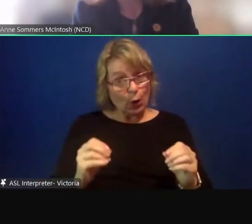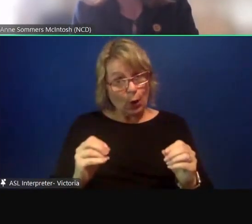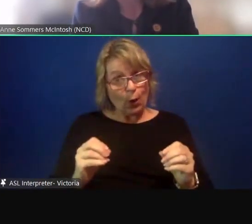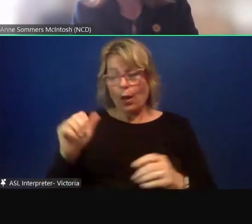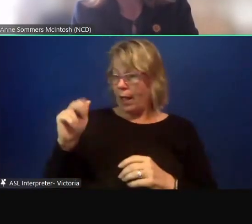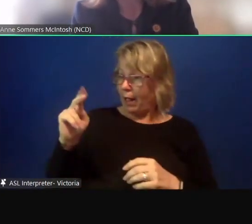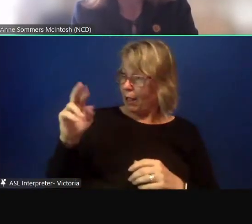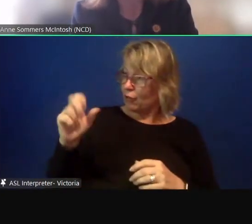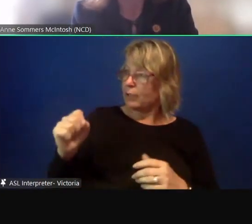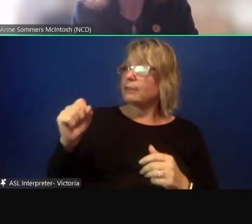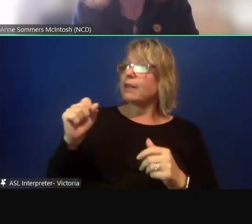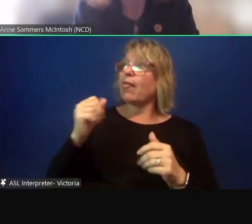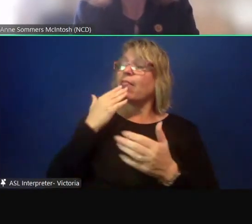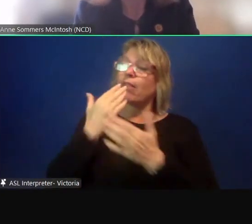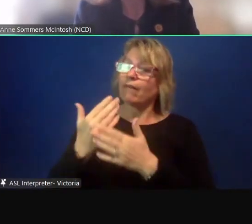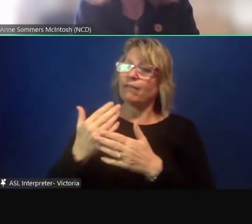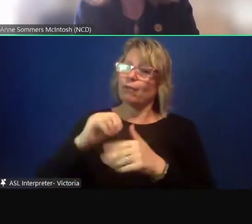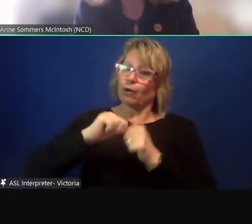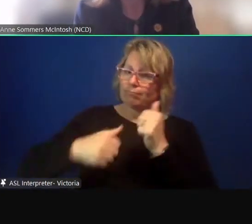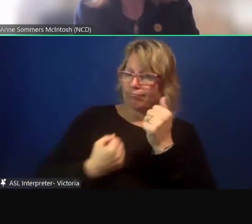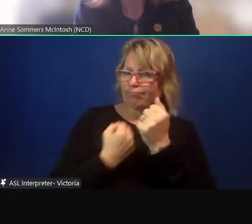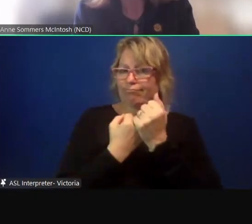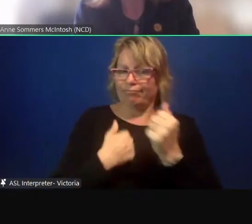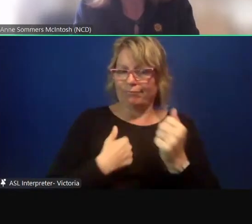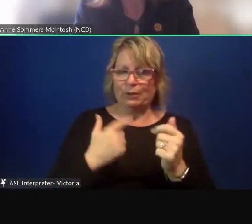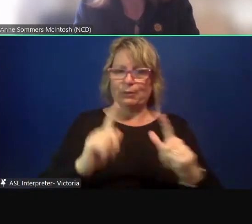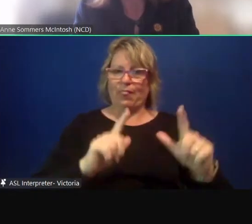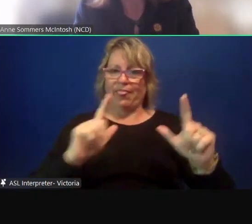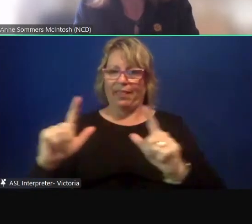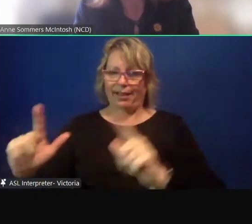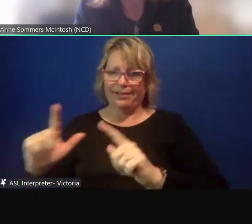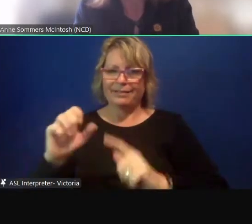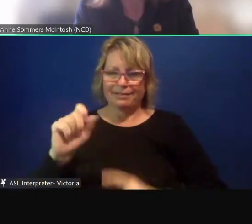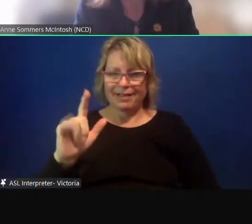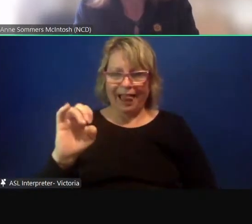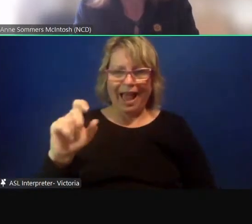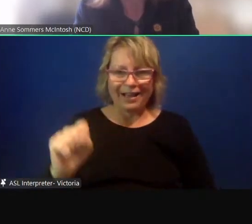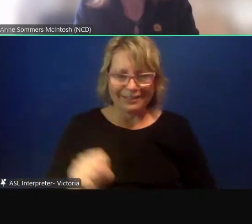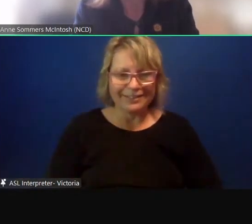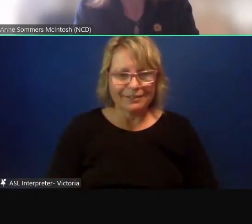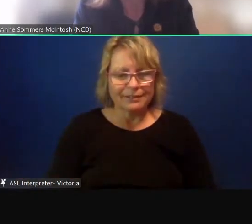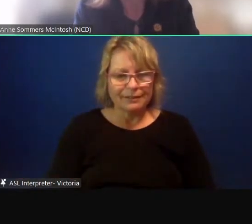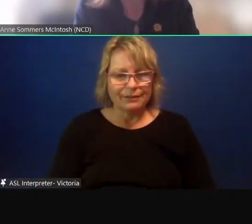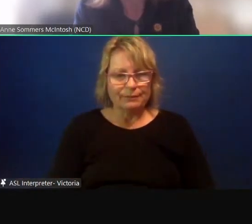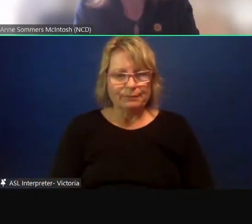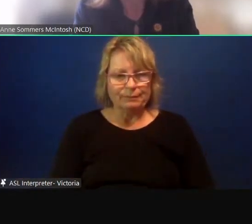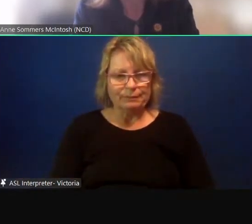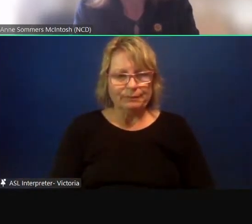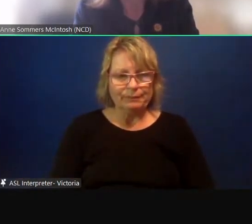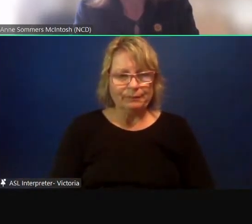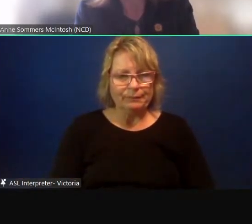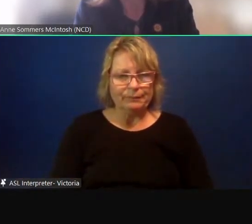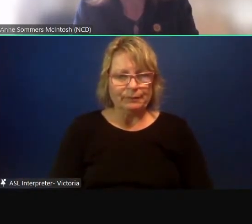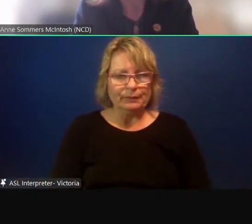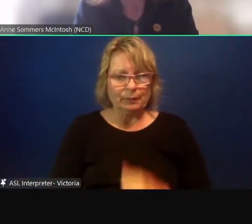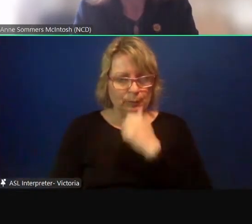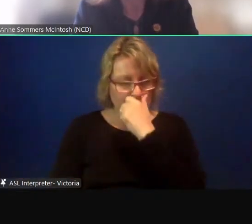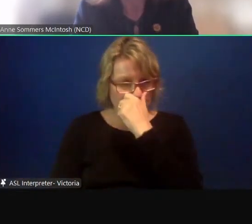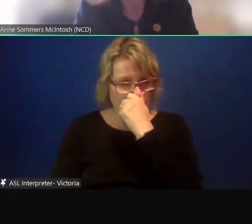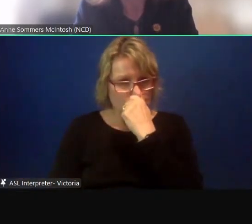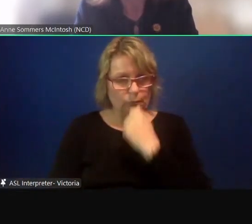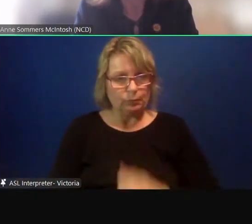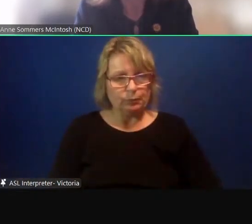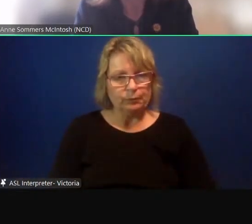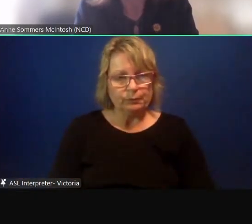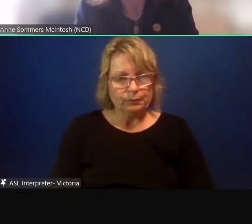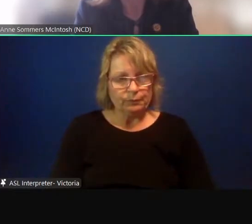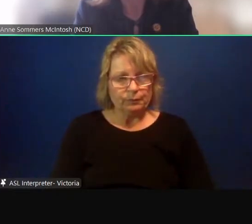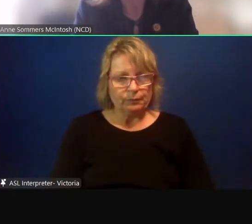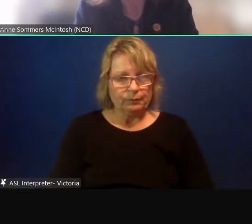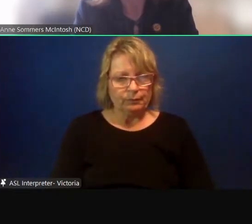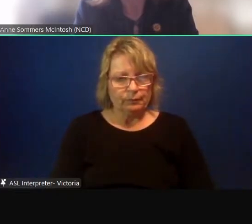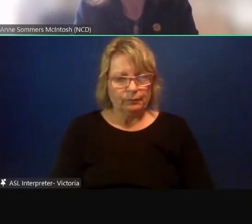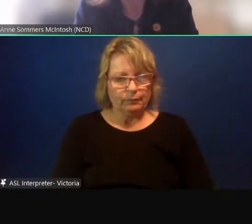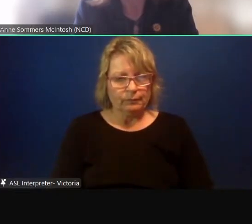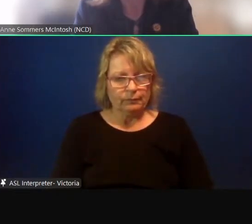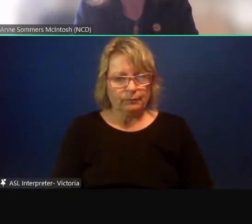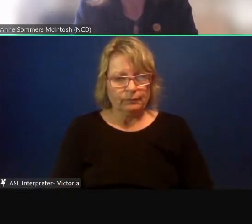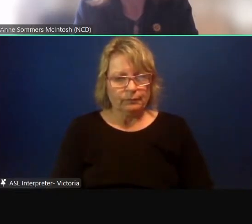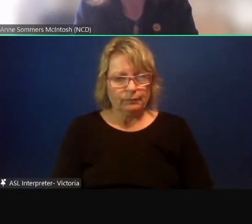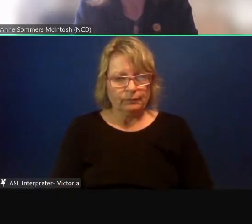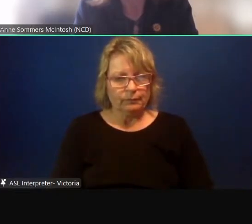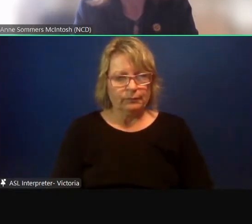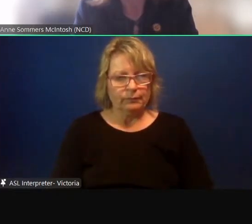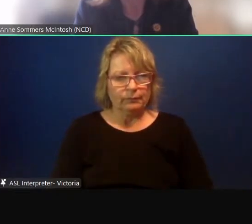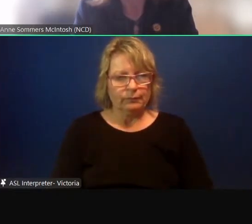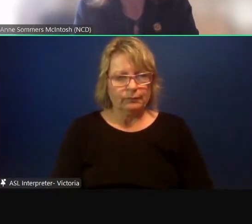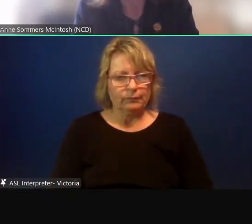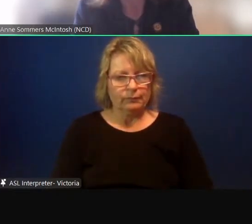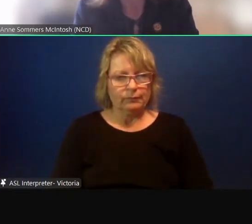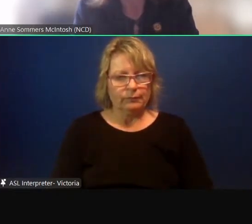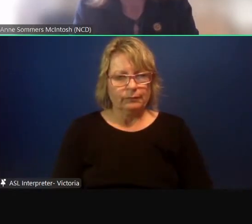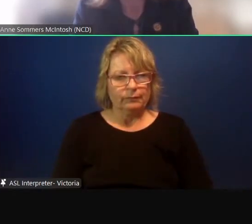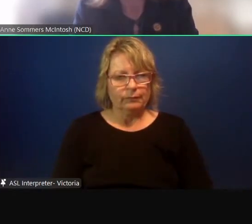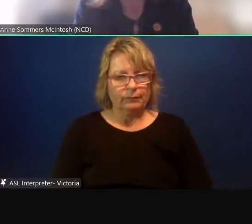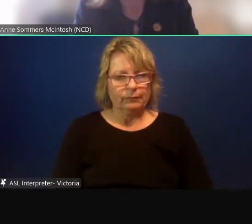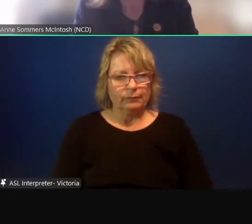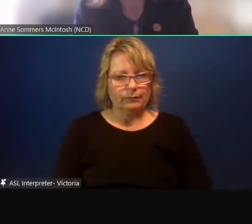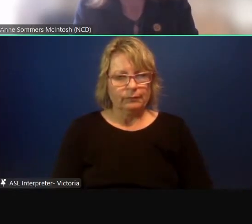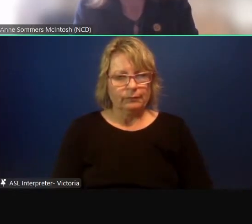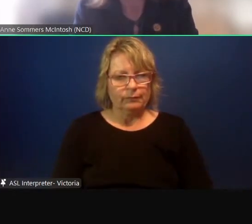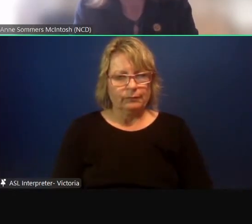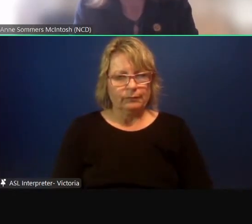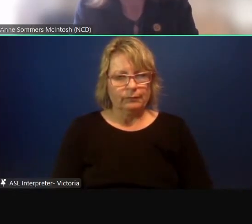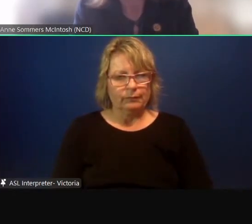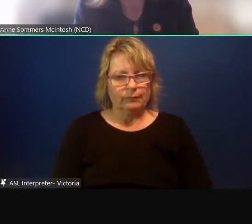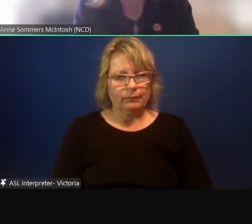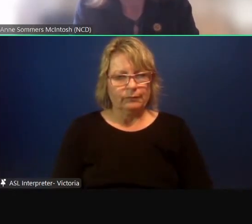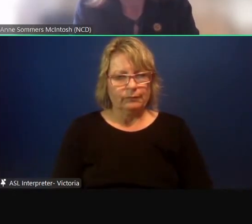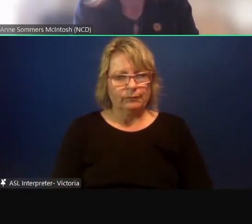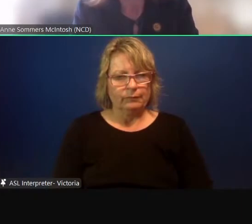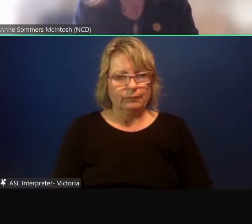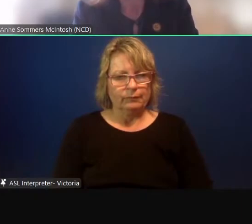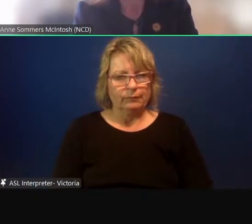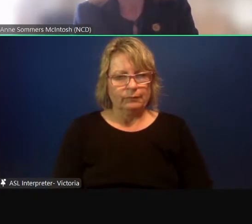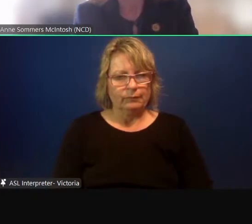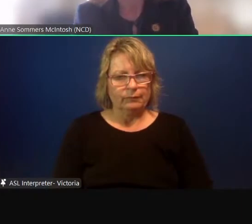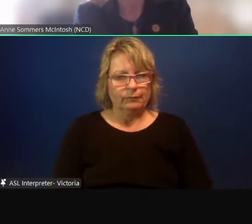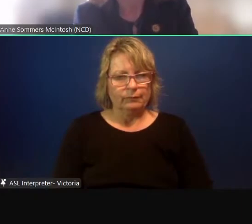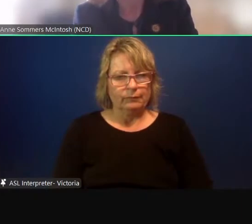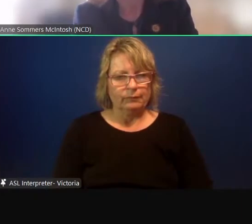continuing to have my back with these slides. >> Andres Gallegos: I was honored to be designated